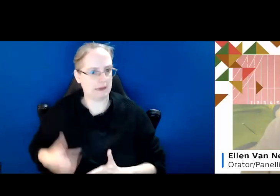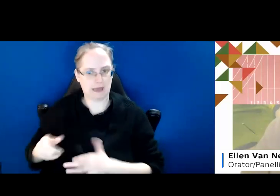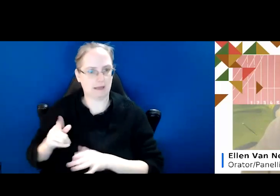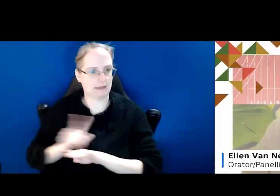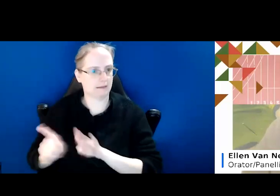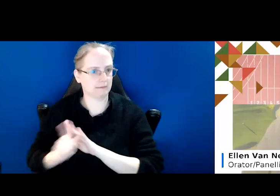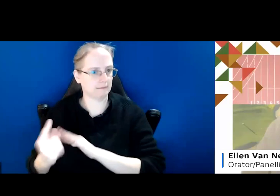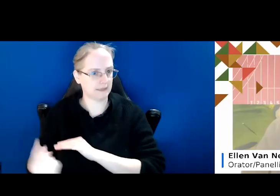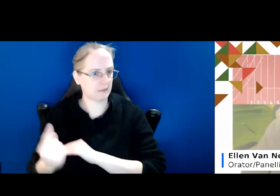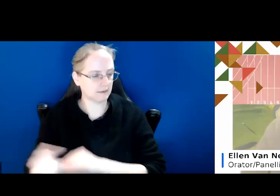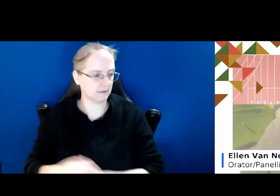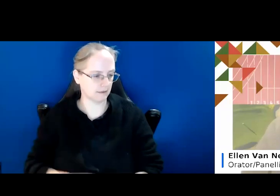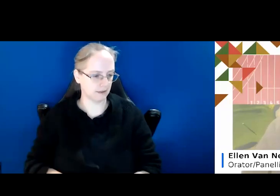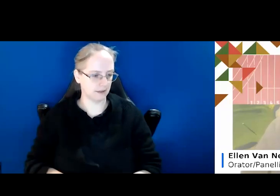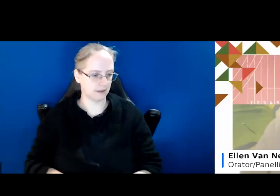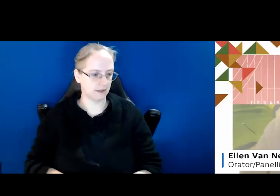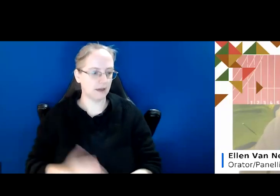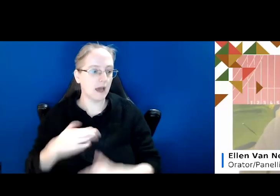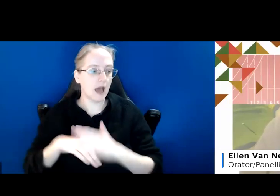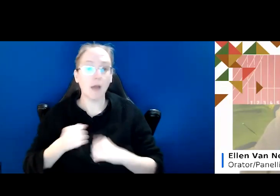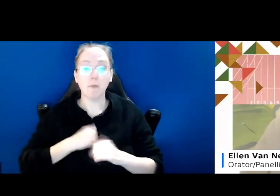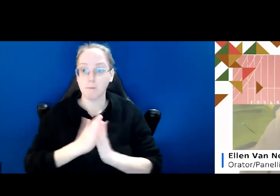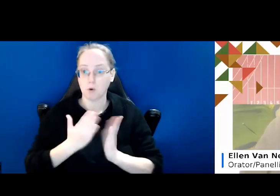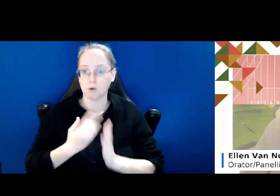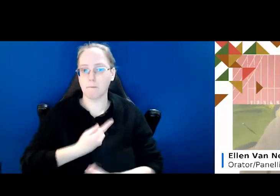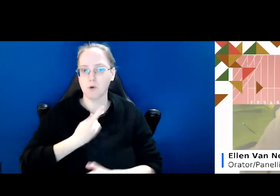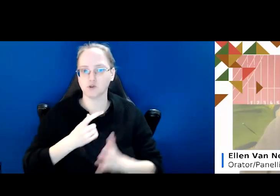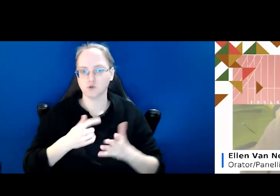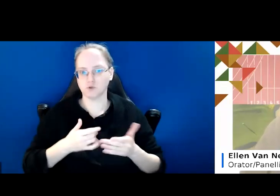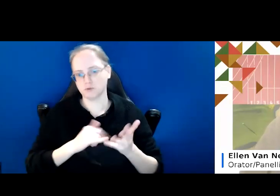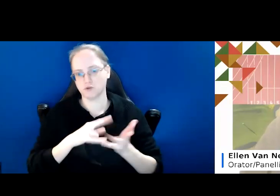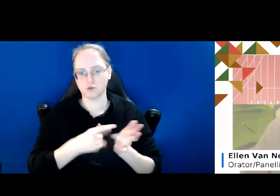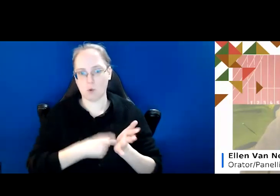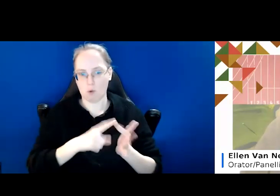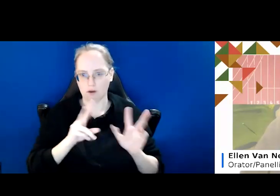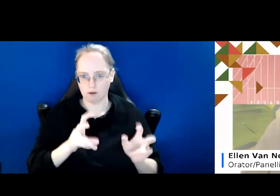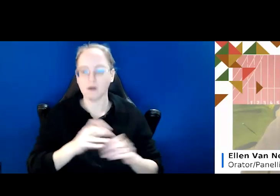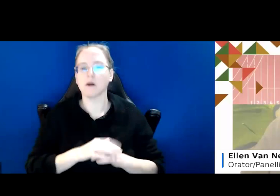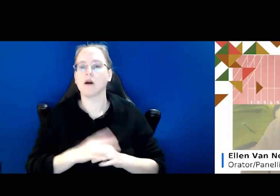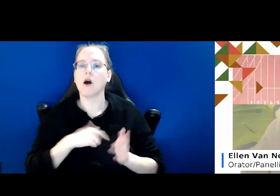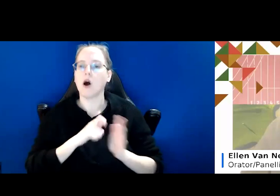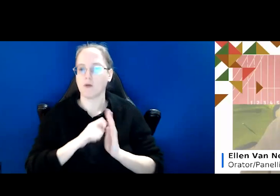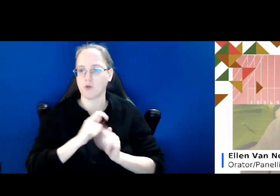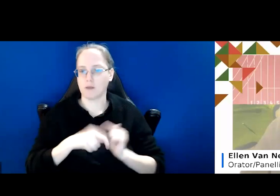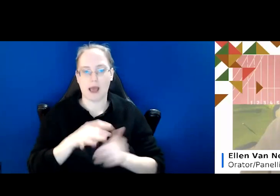In my book Personal Score, I research and write how the places where we play sport.